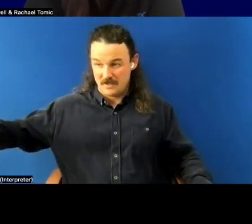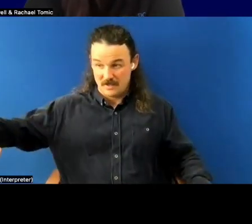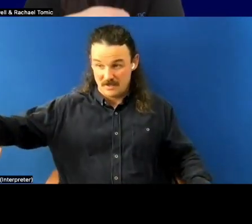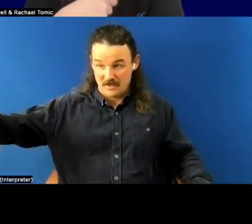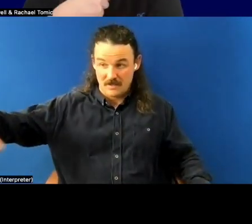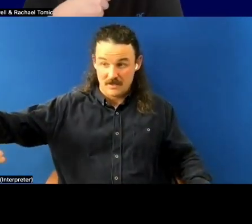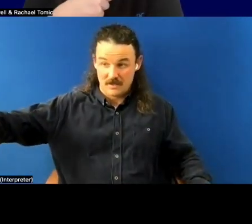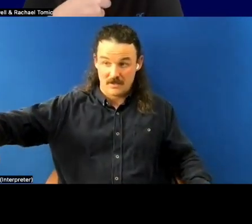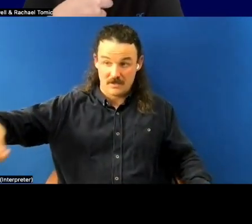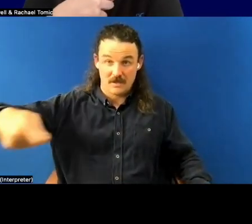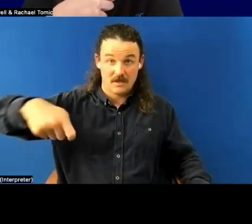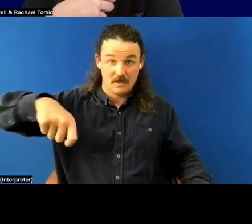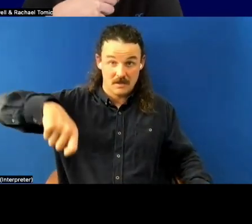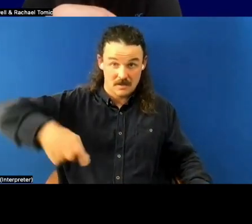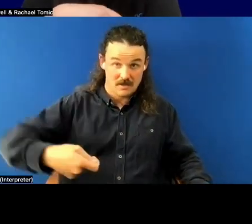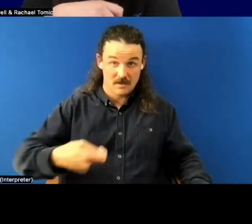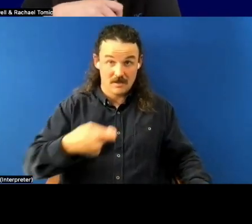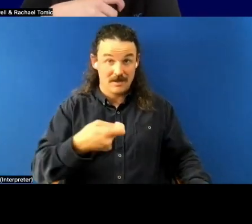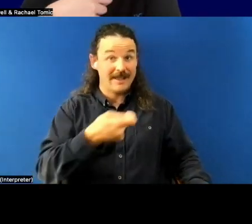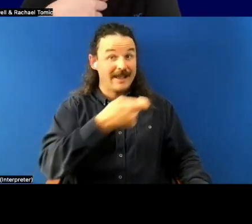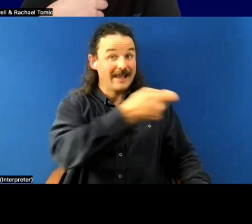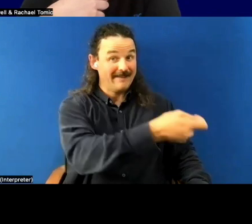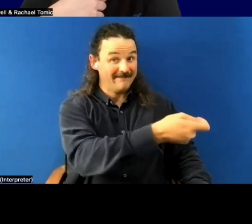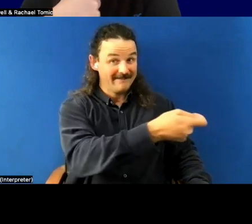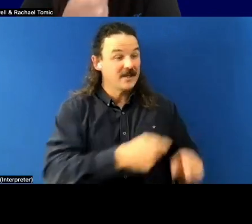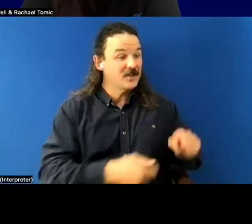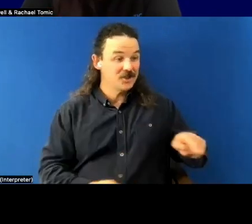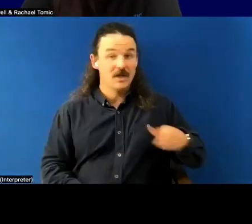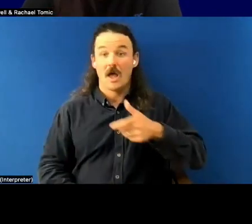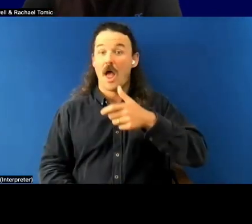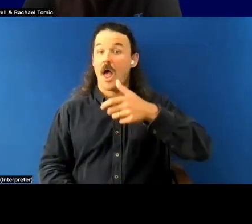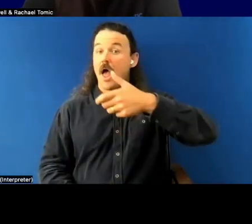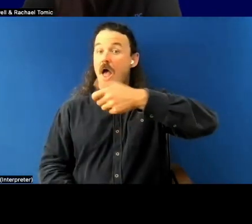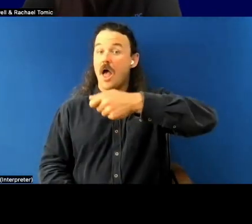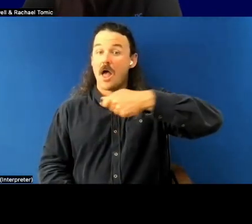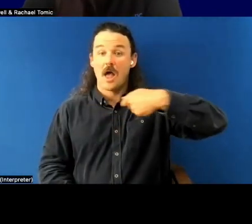spoon to her mouth, and then she might bring the spoon out of her mouth and give it back to me and